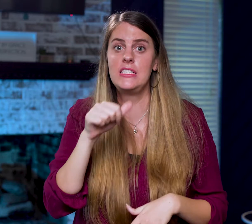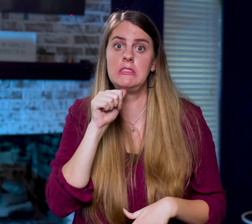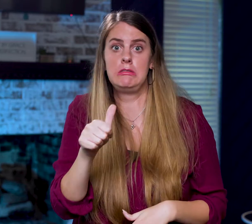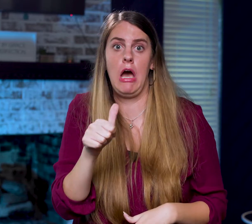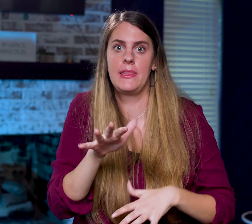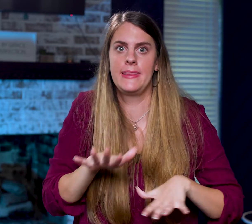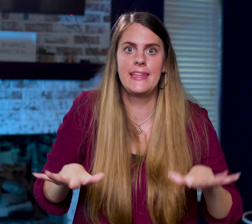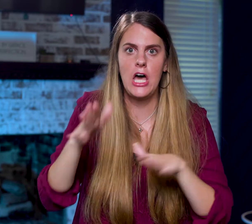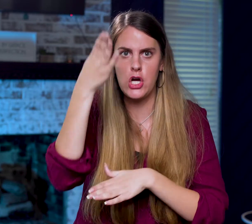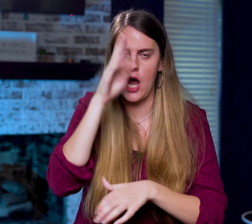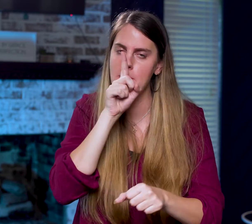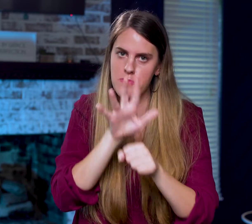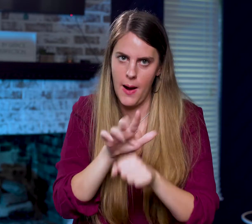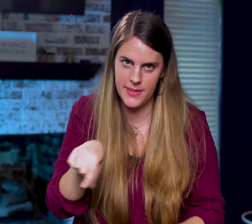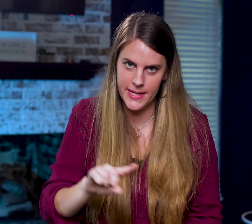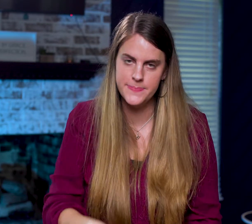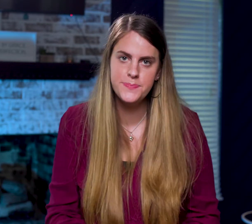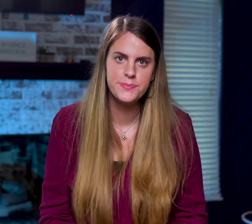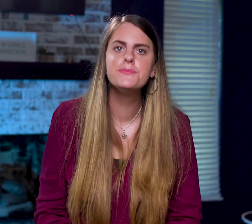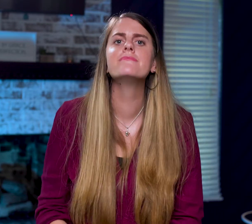even though this isn’t the land God promised them.